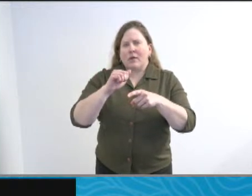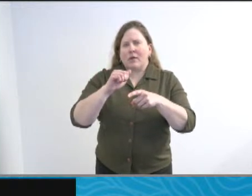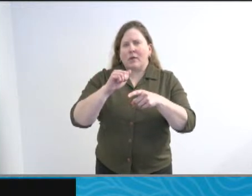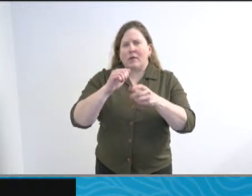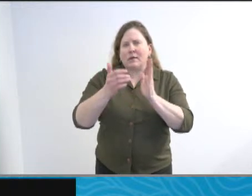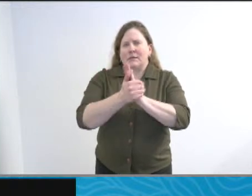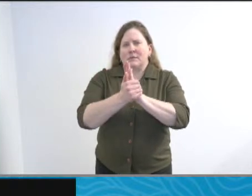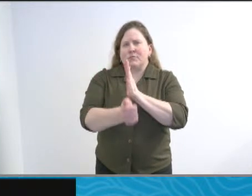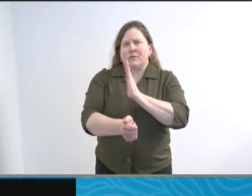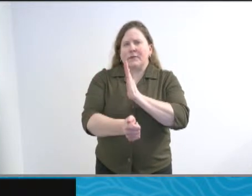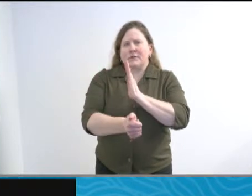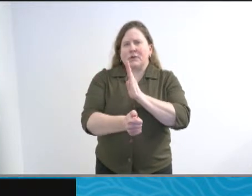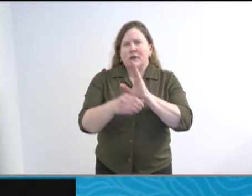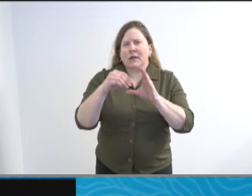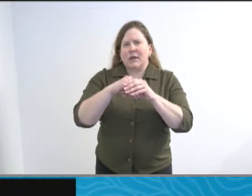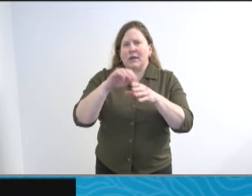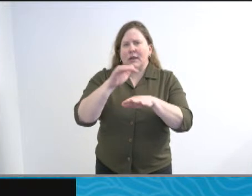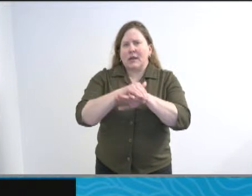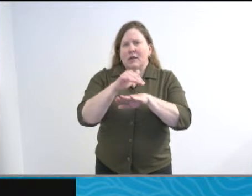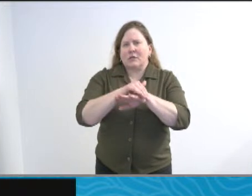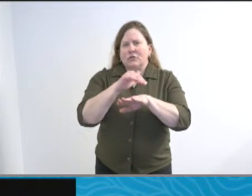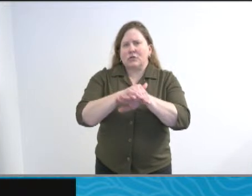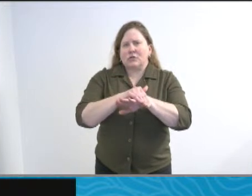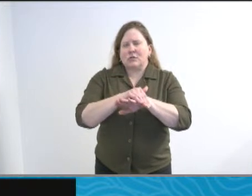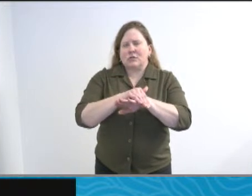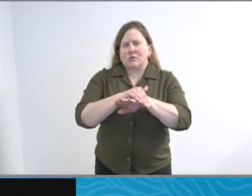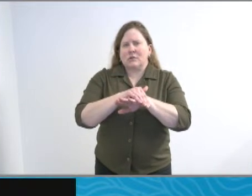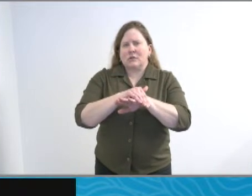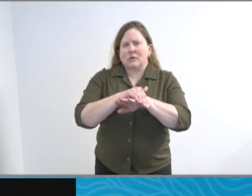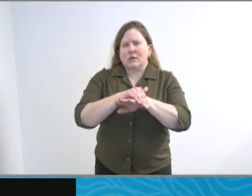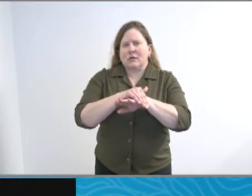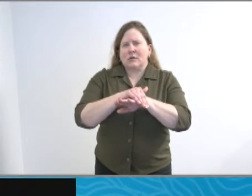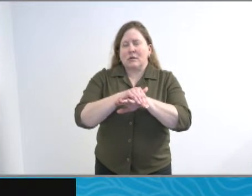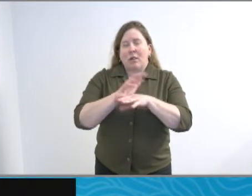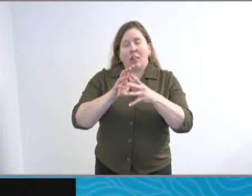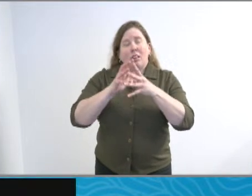So with this, it was a huge undertaking.